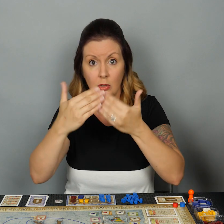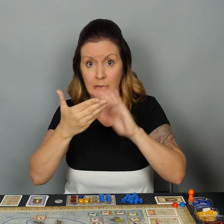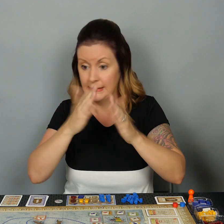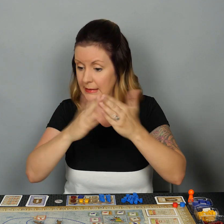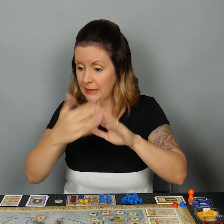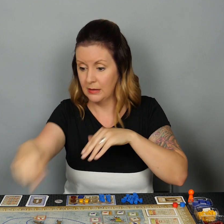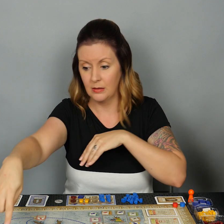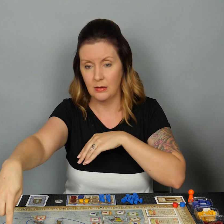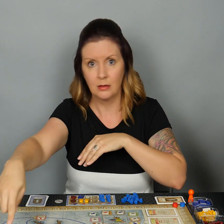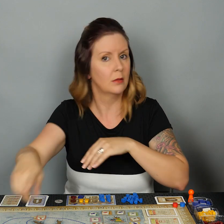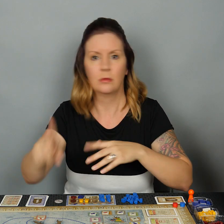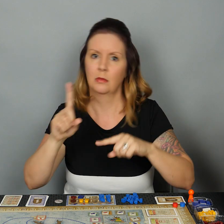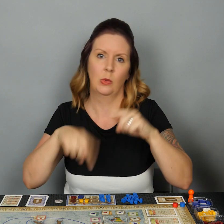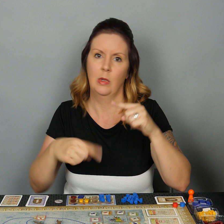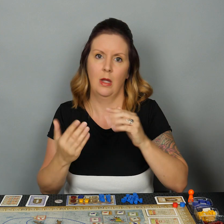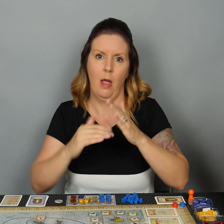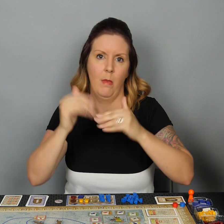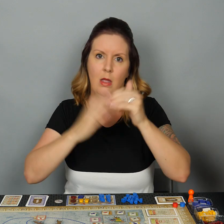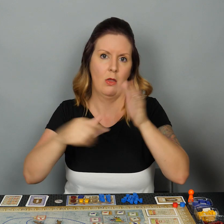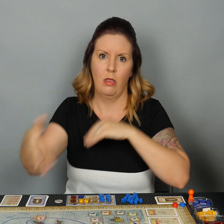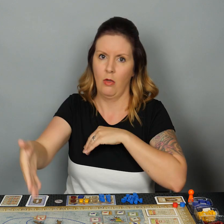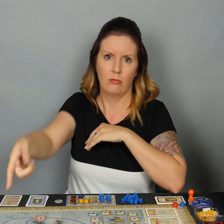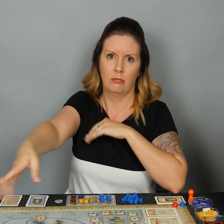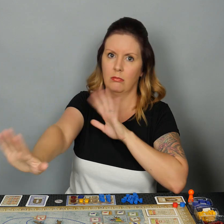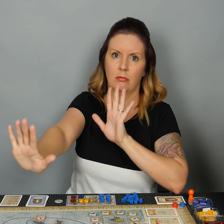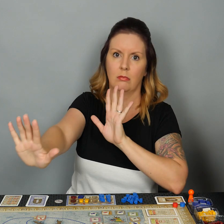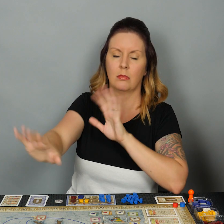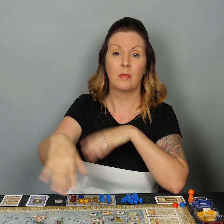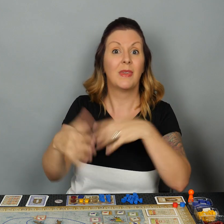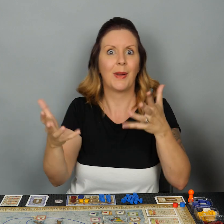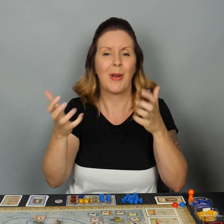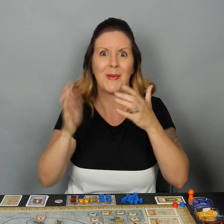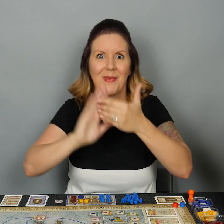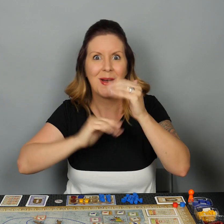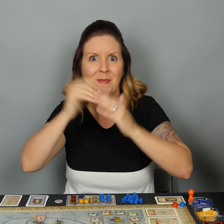You also can’t build anything in the starting city.